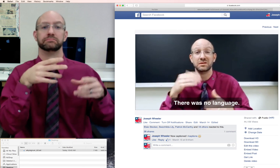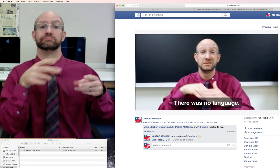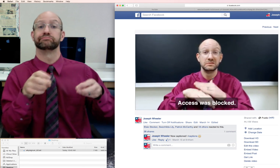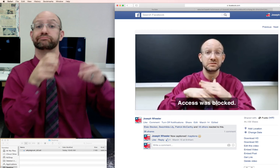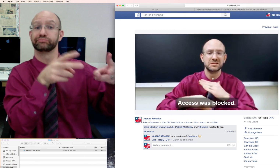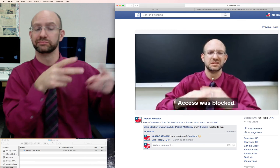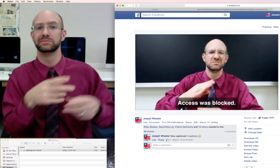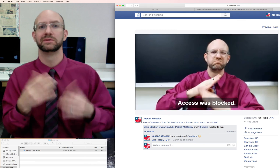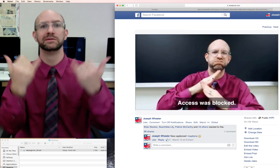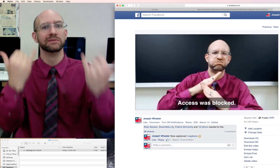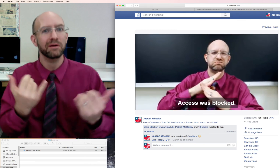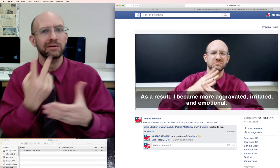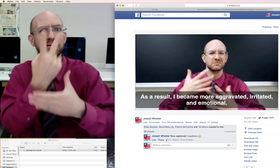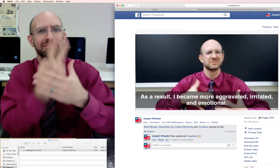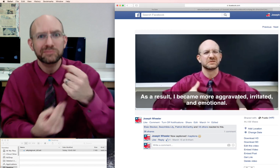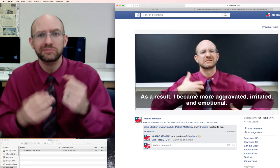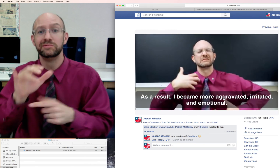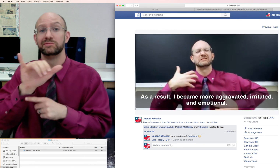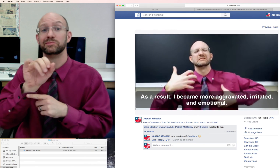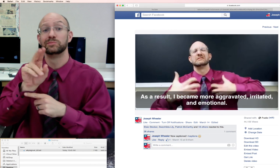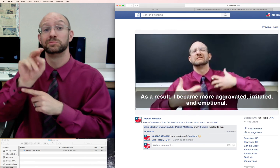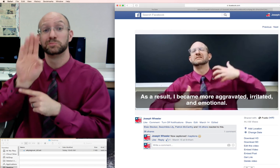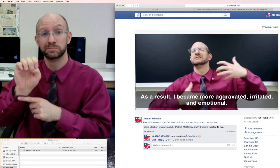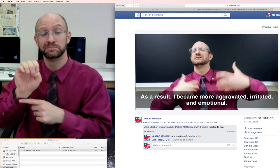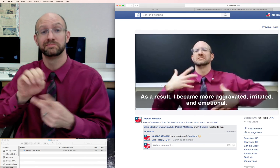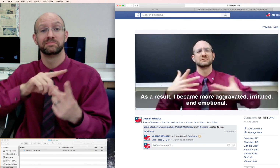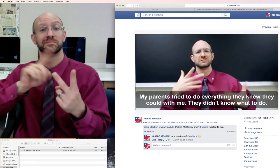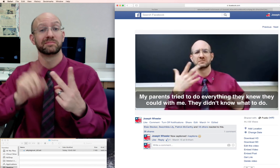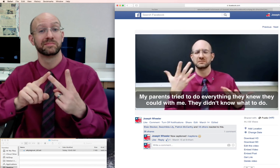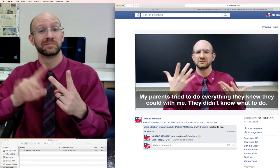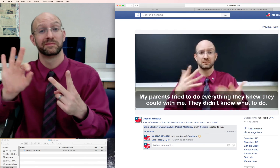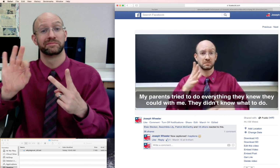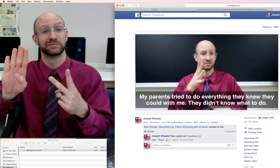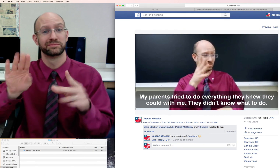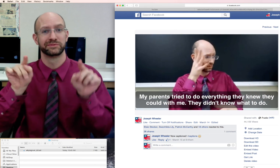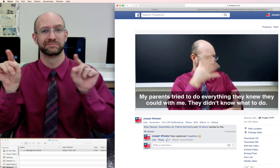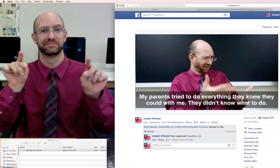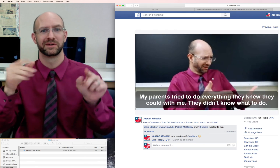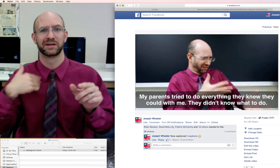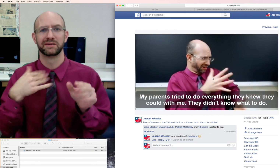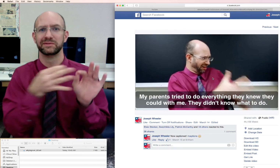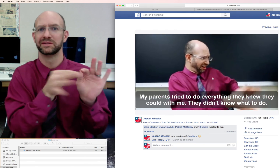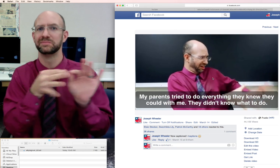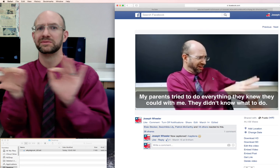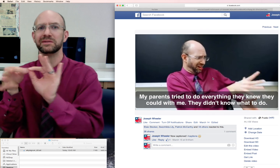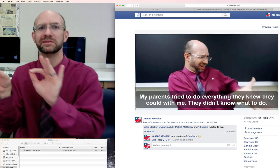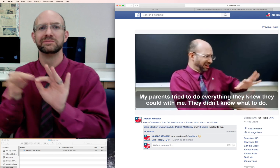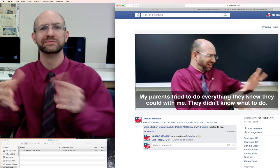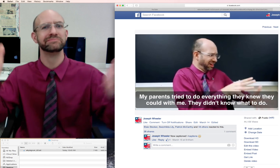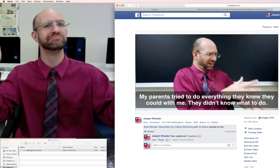Once it is uploaded onto Facebook, now both your YouTube and Facebook videos are captioned.